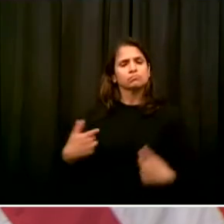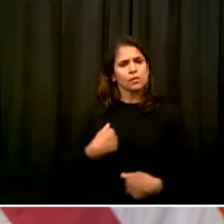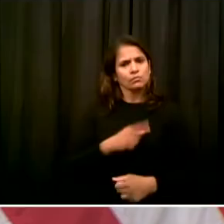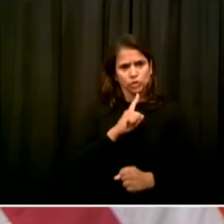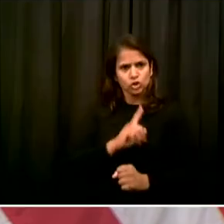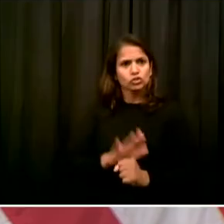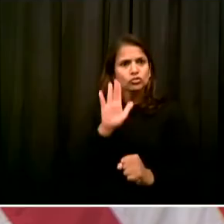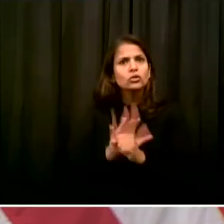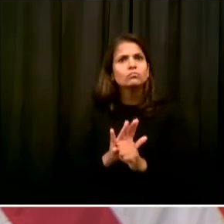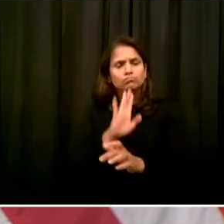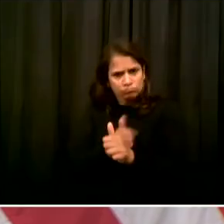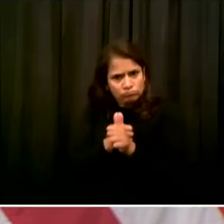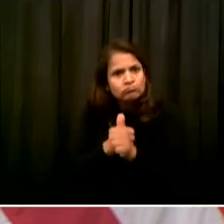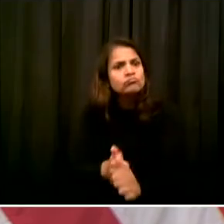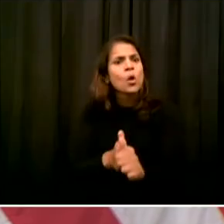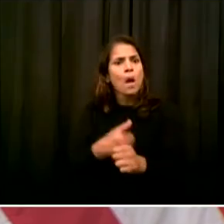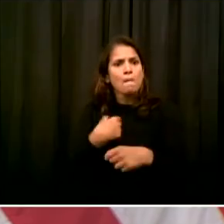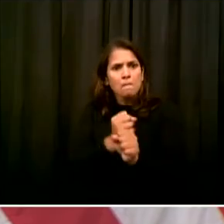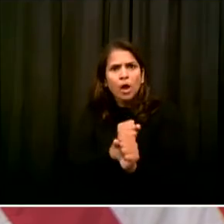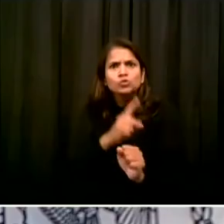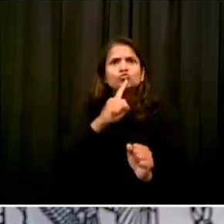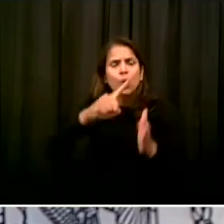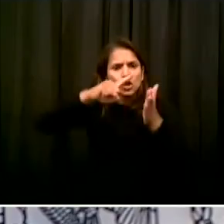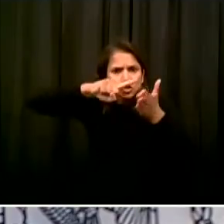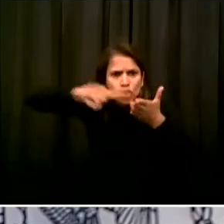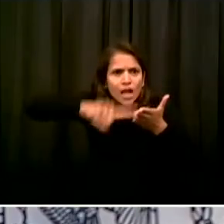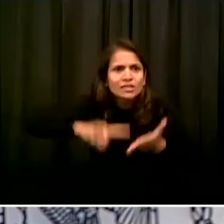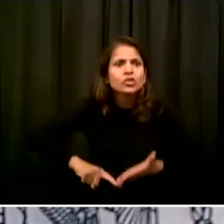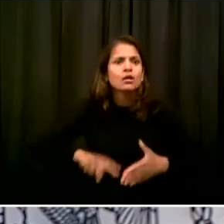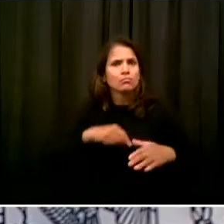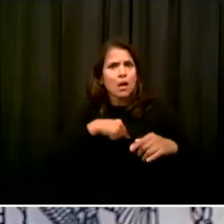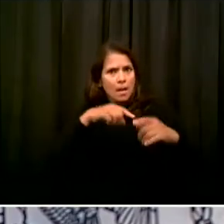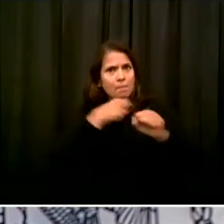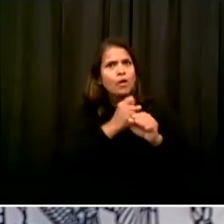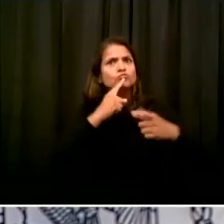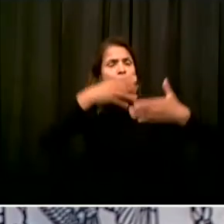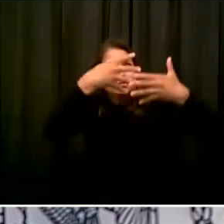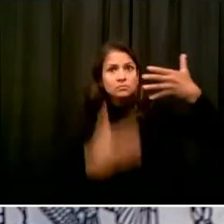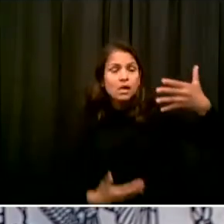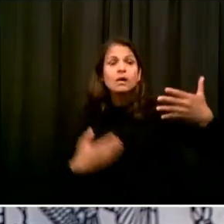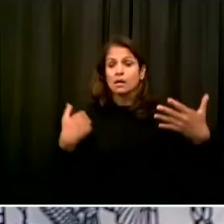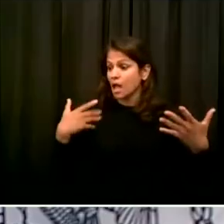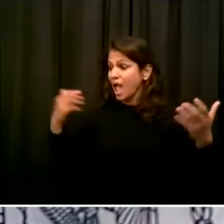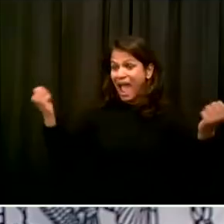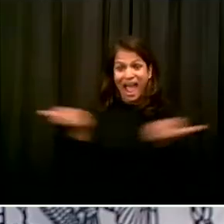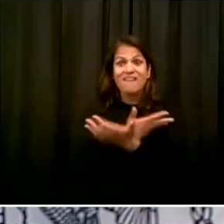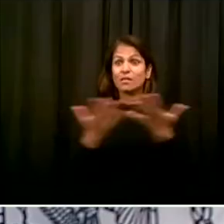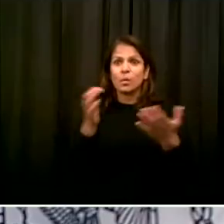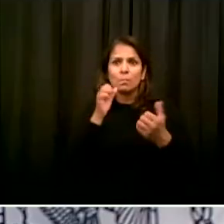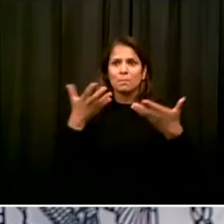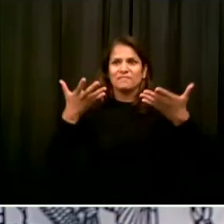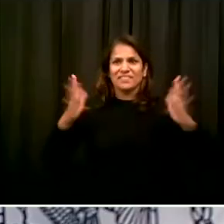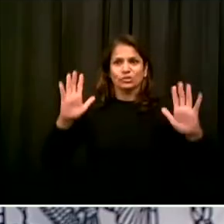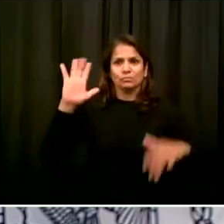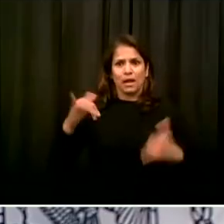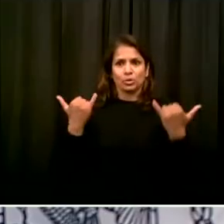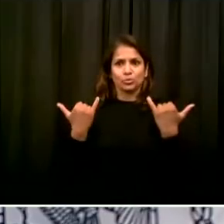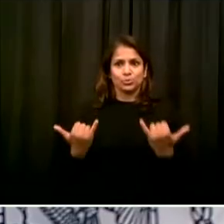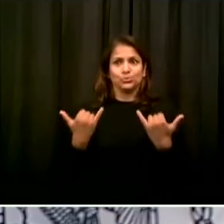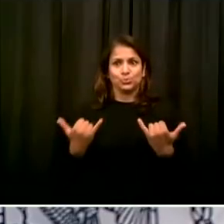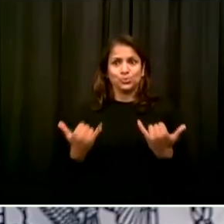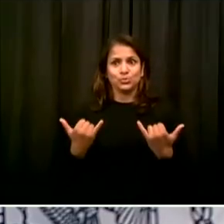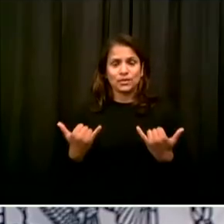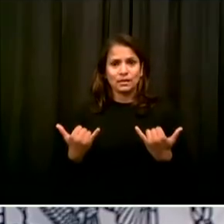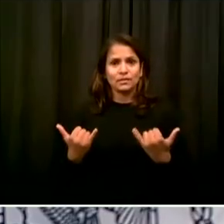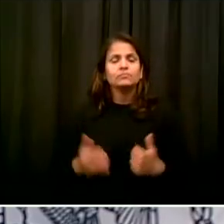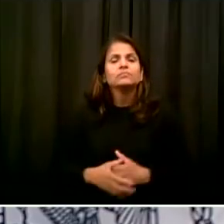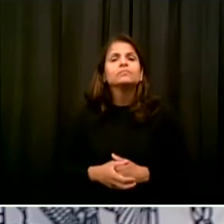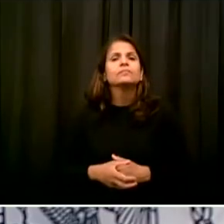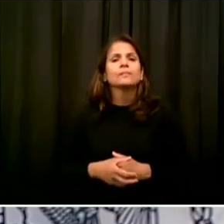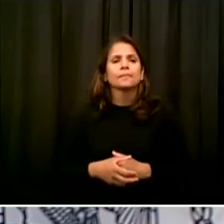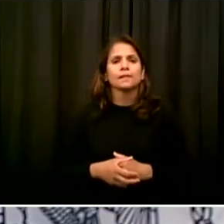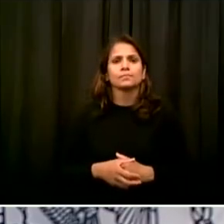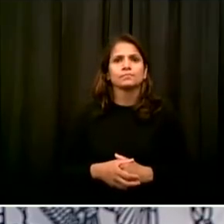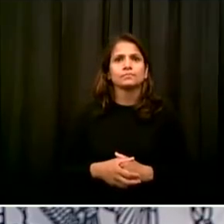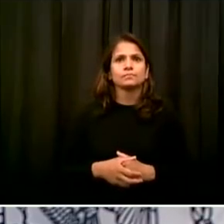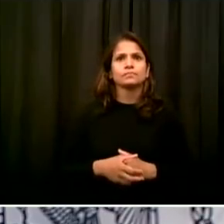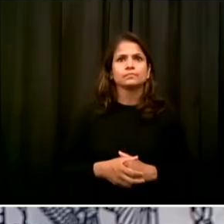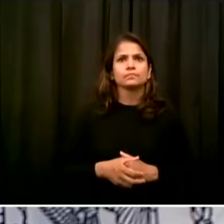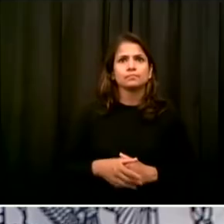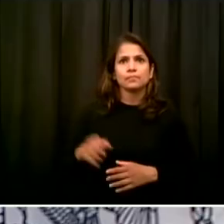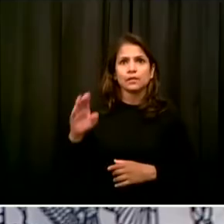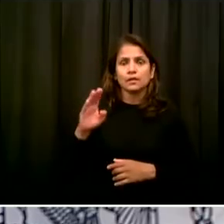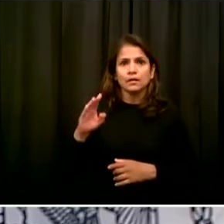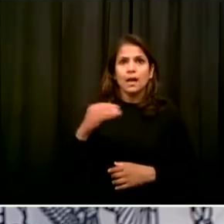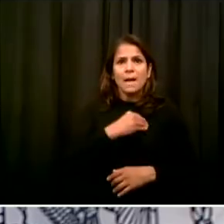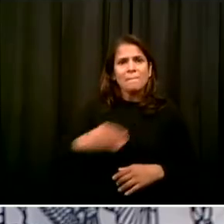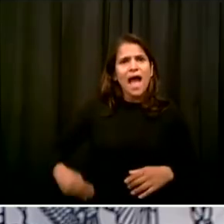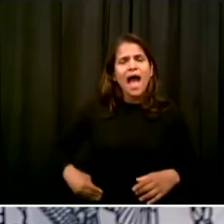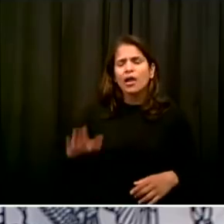HUNGER AND ENTUHSISAM